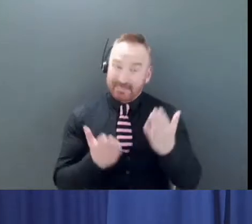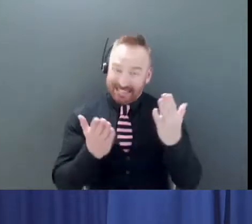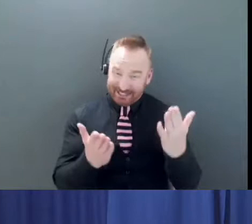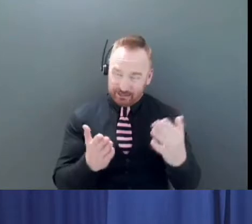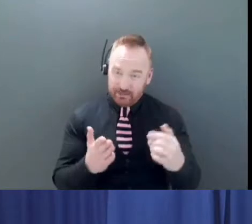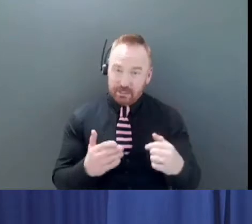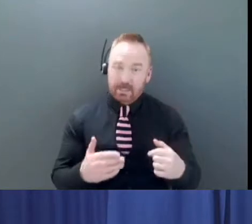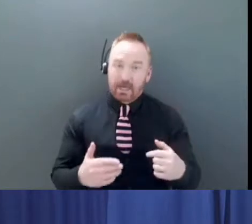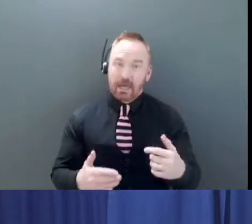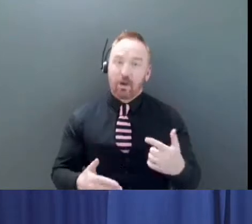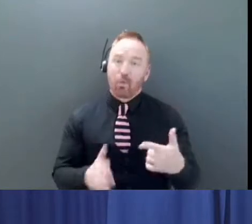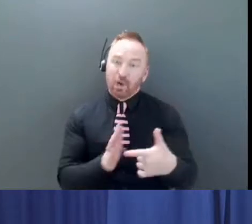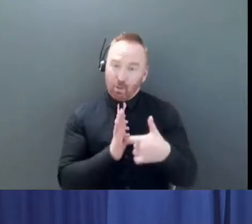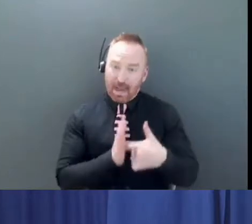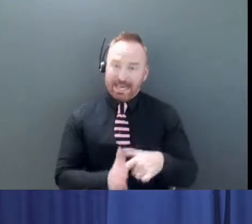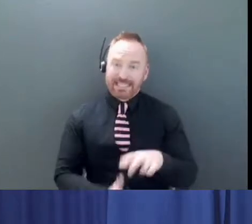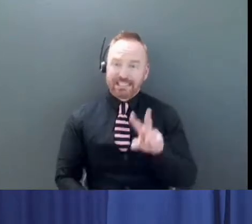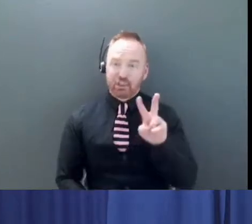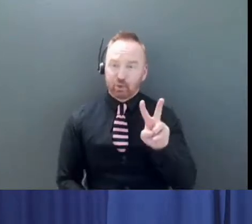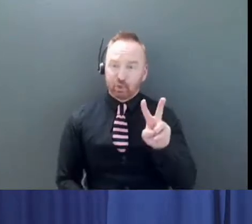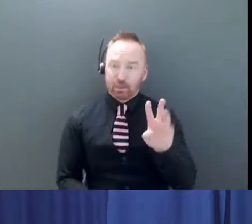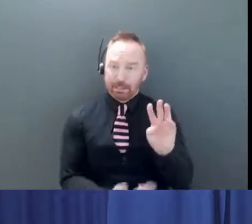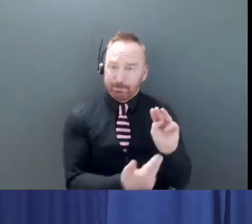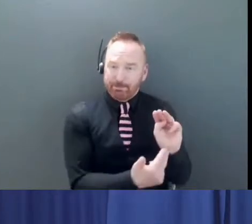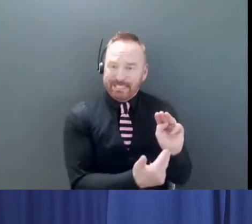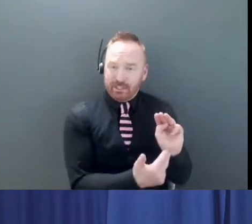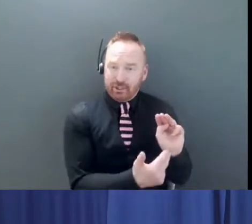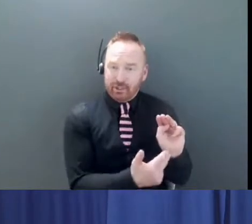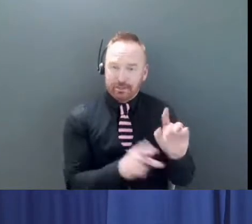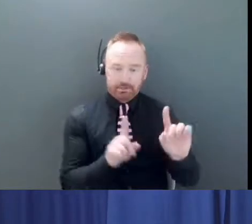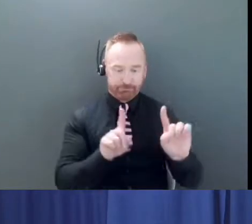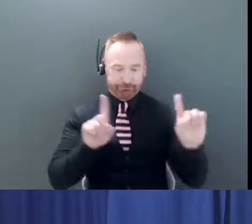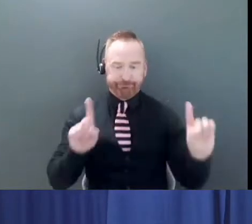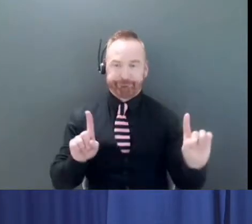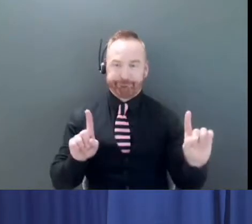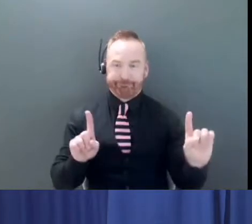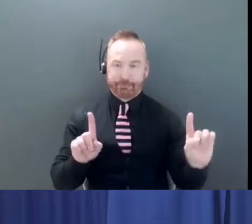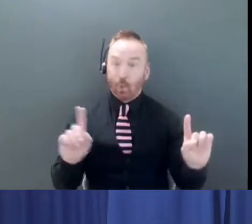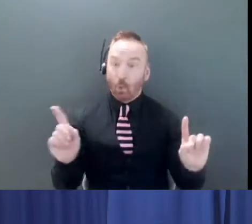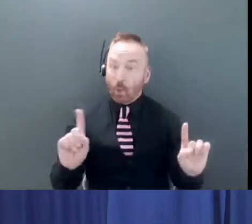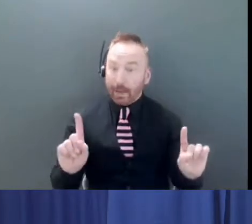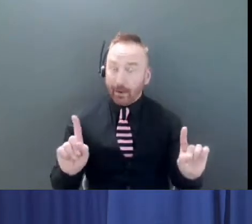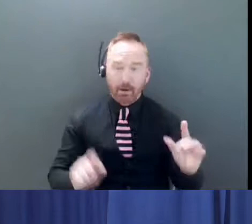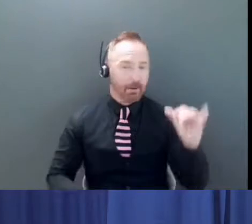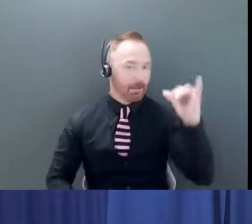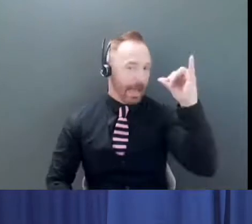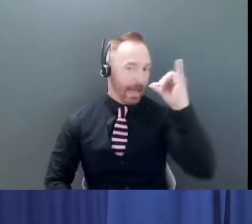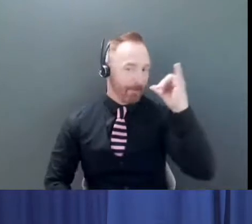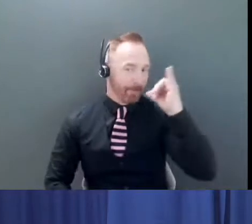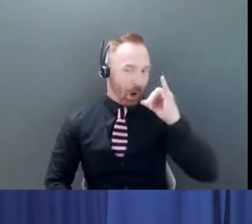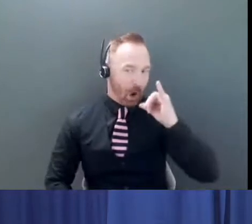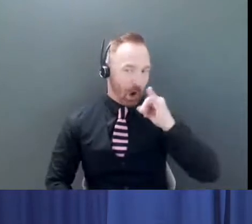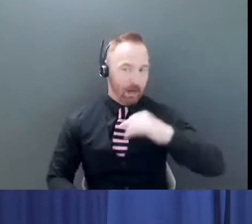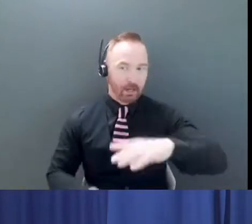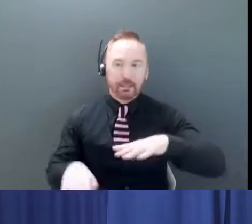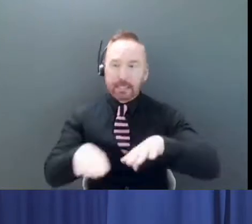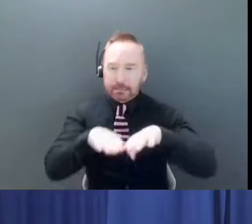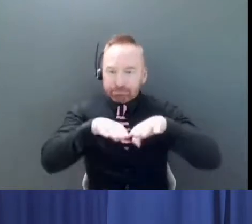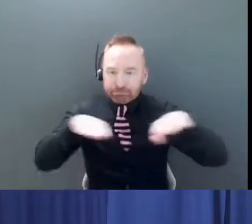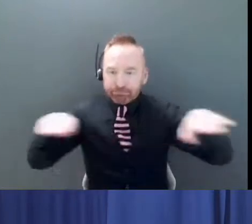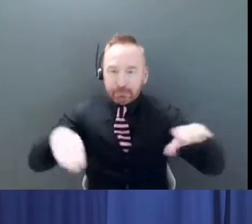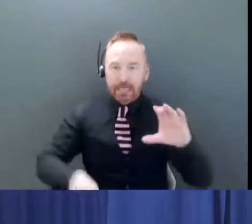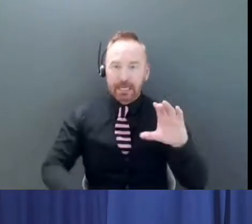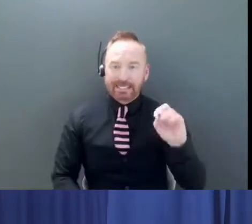And we realized that was both